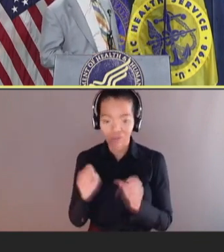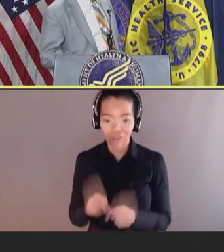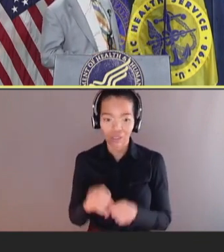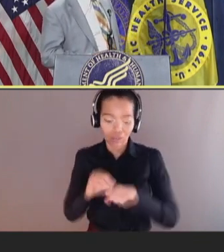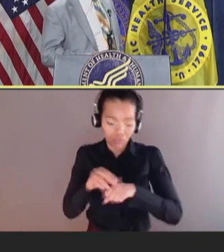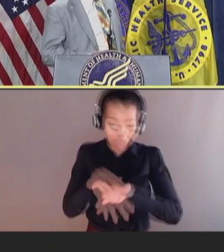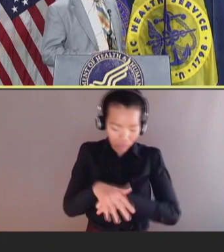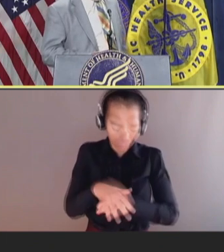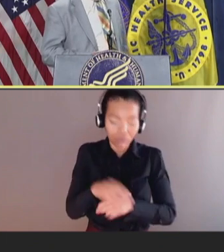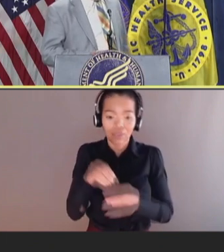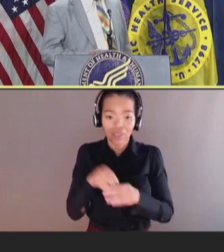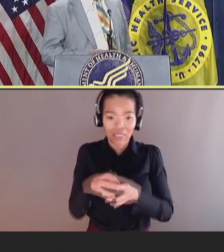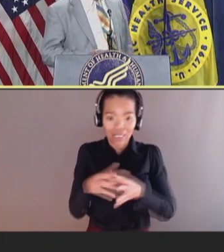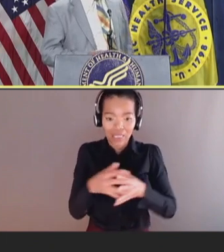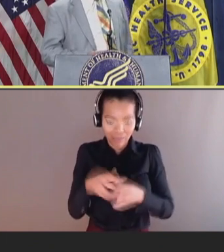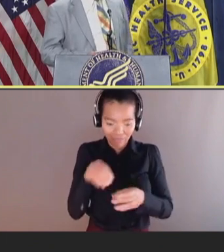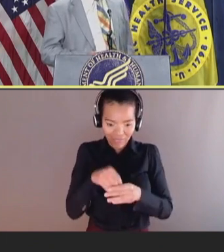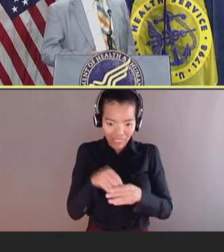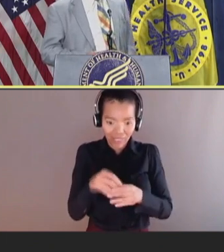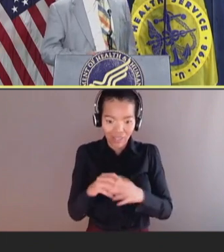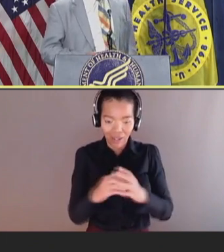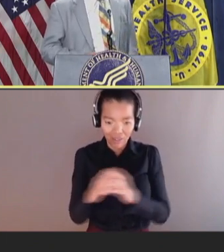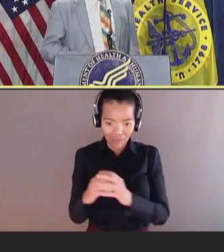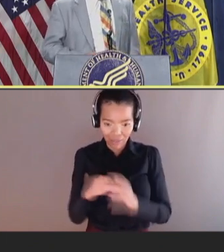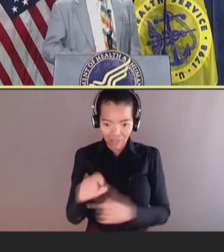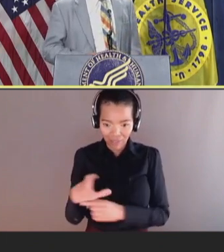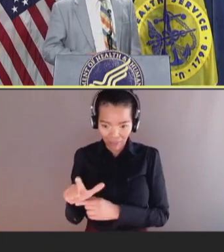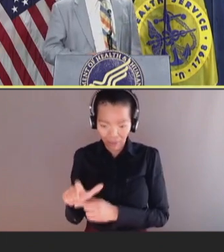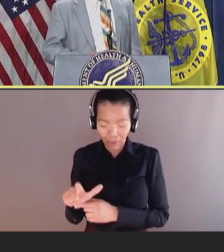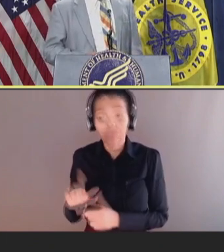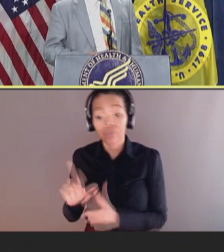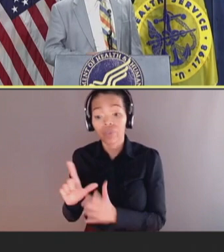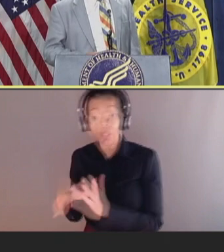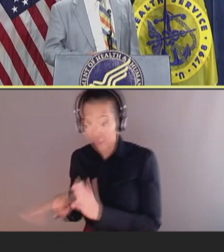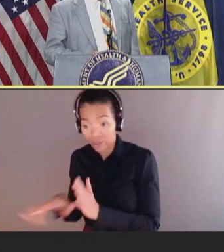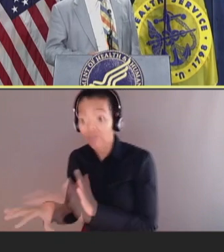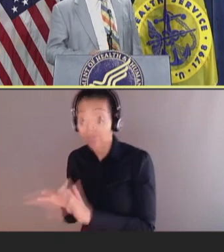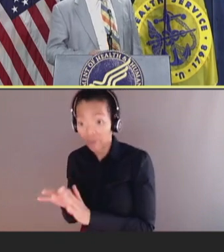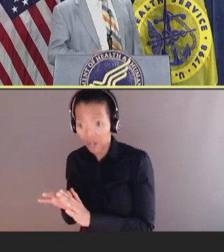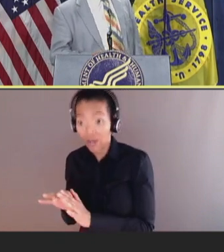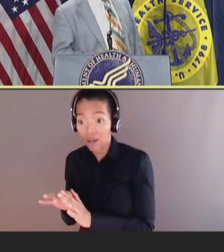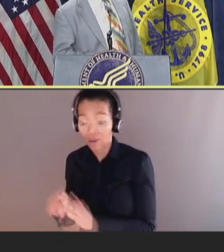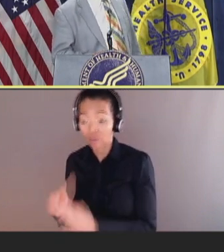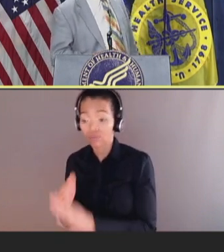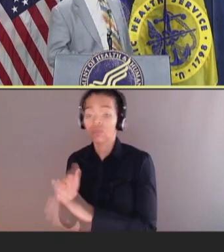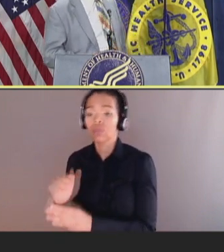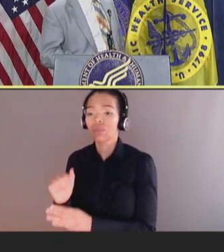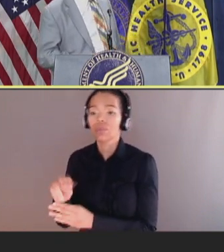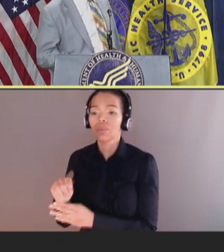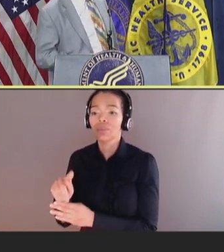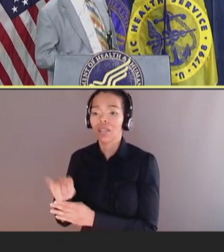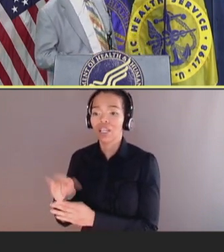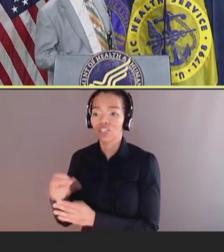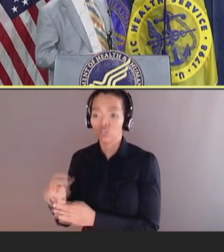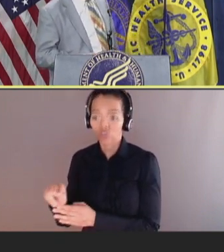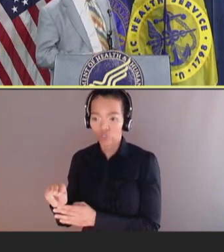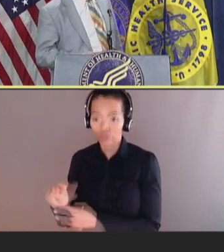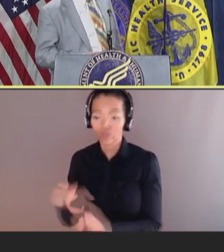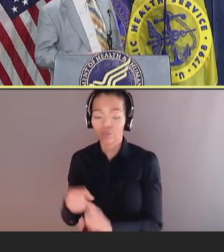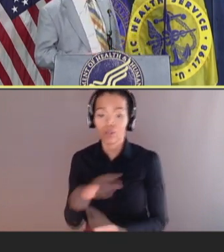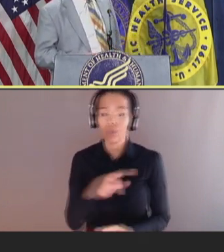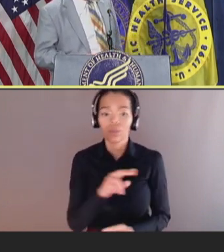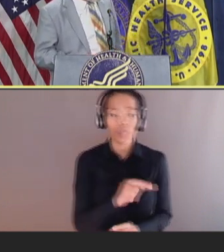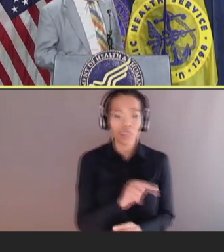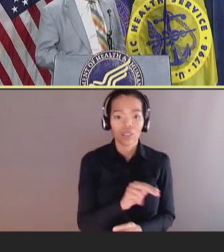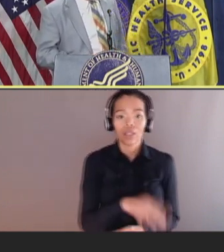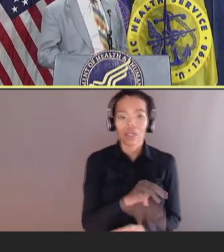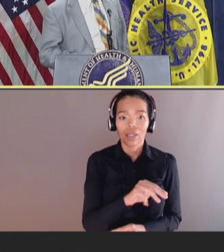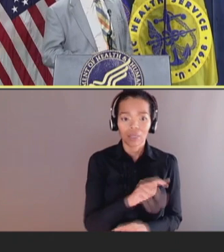We then went on to find an antigen from the cell wall of Mtb, which is not a simple protein antigen